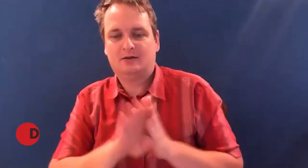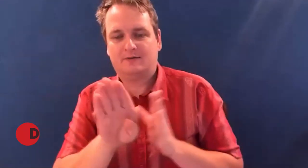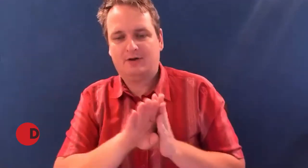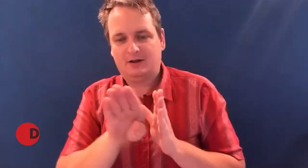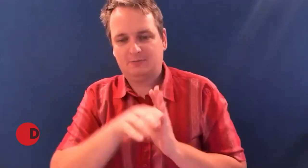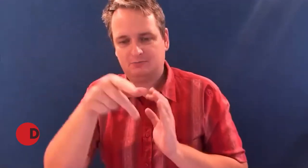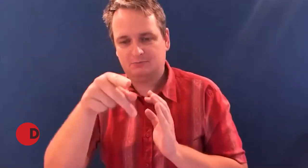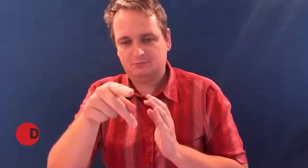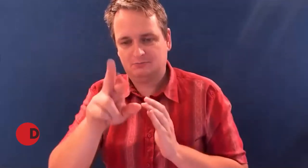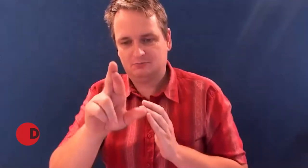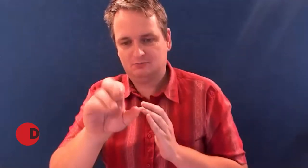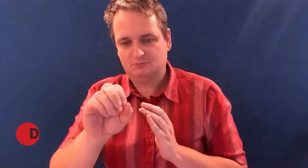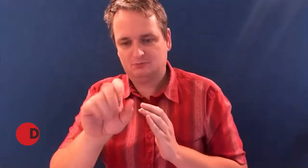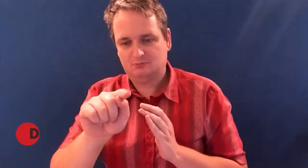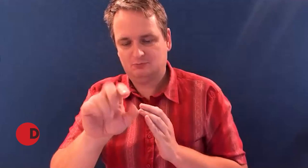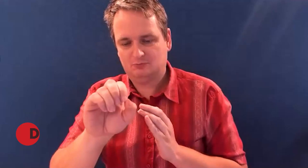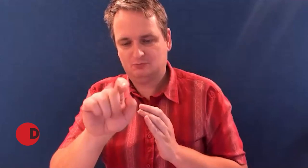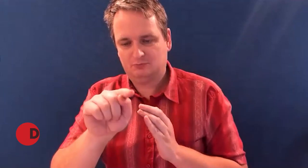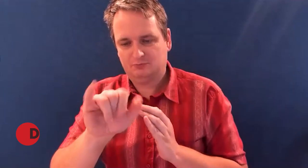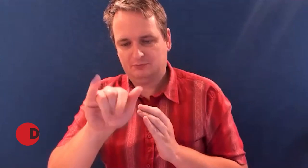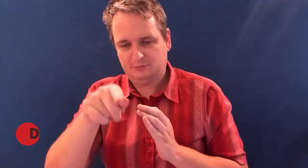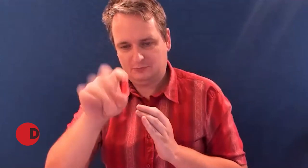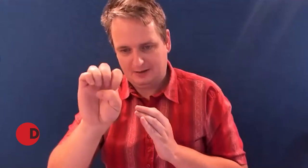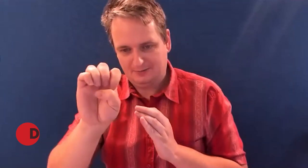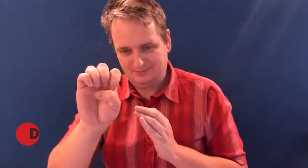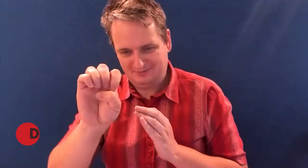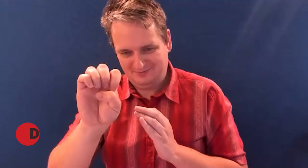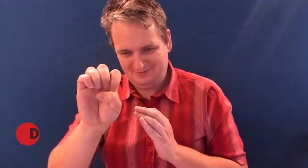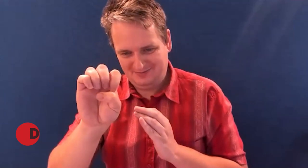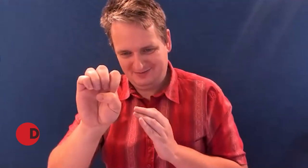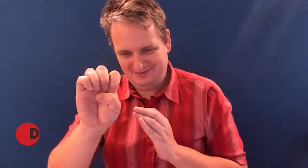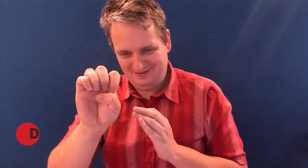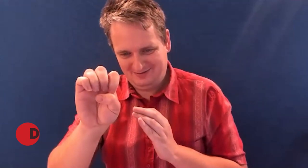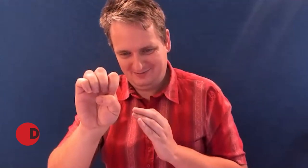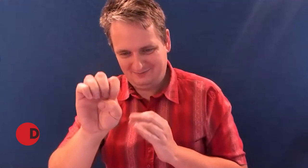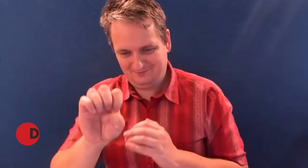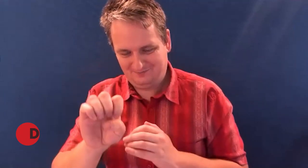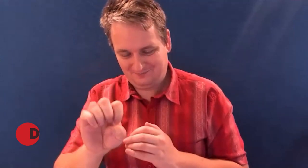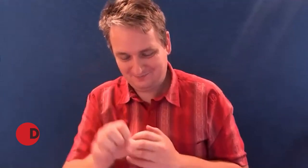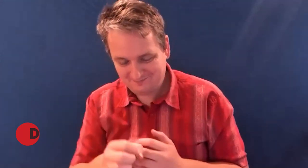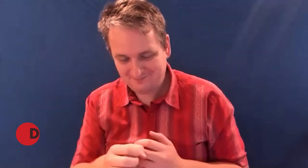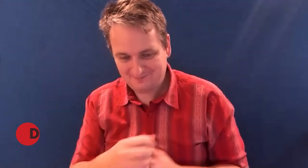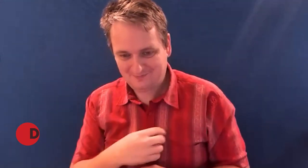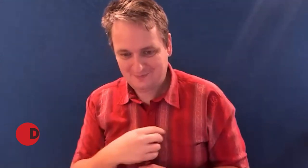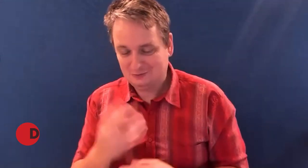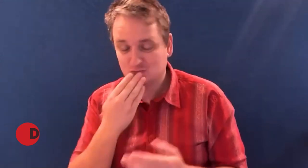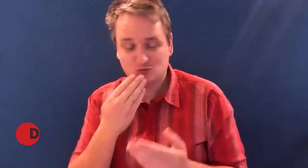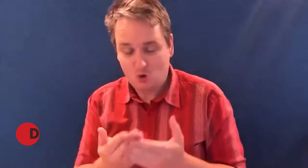He said it was a prototype in development. It was good and amazing.